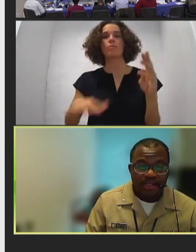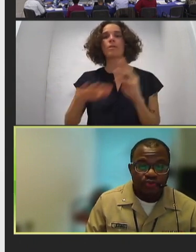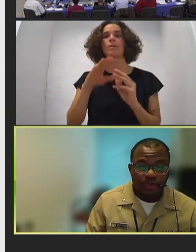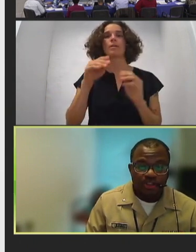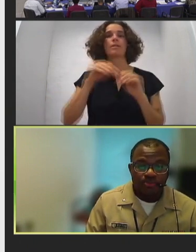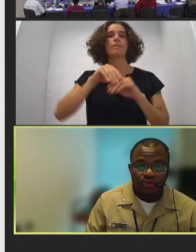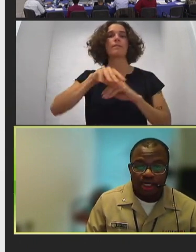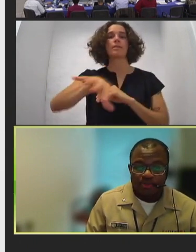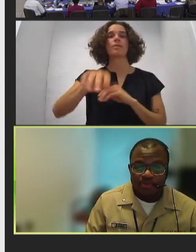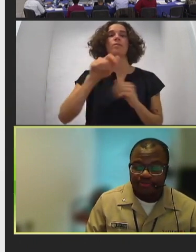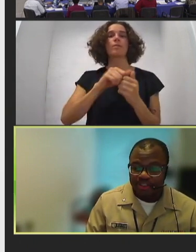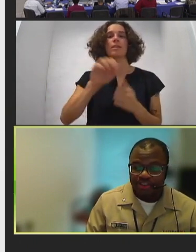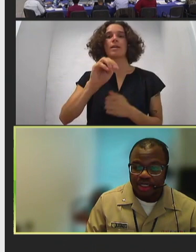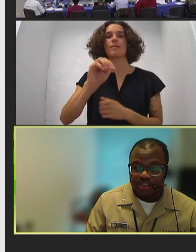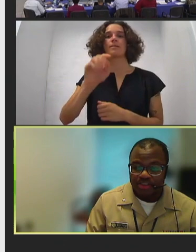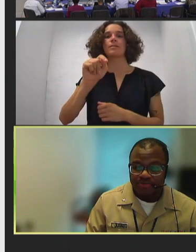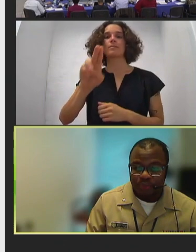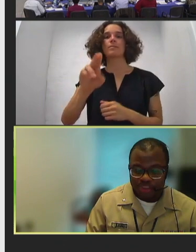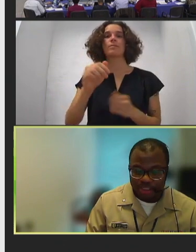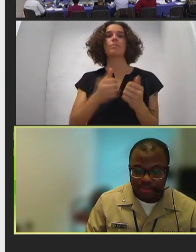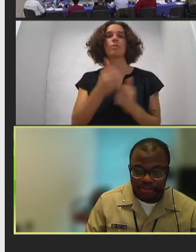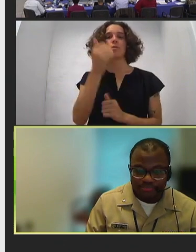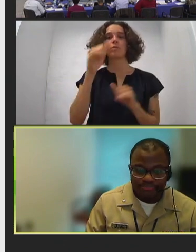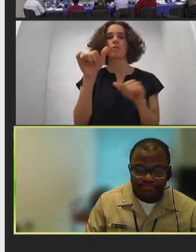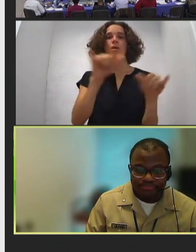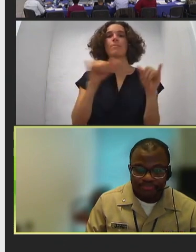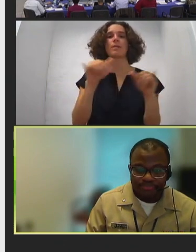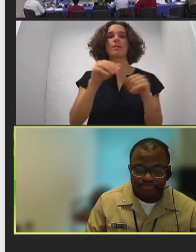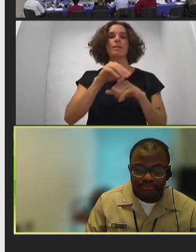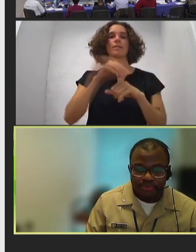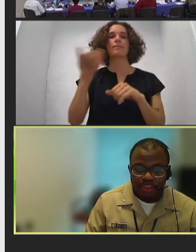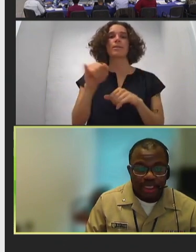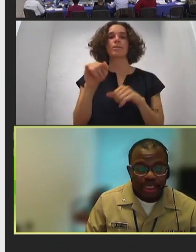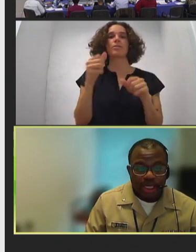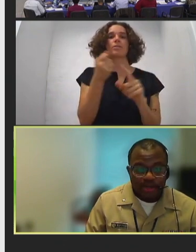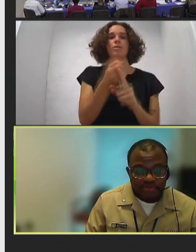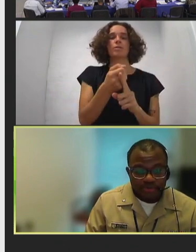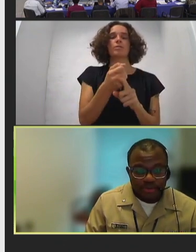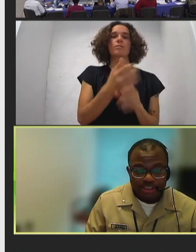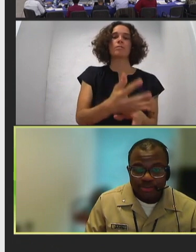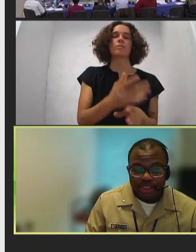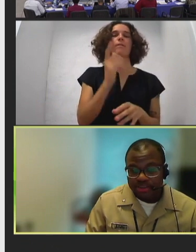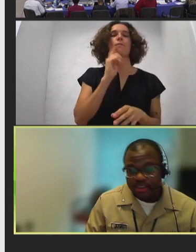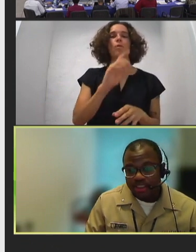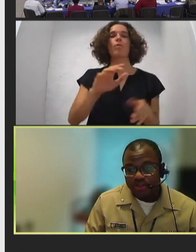it's one of the most common infectious causes of mortality. However, in the United States,